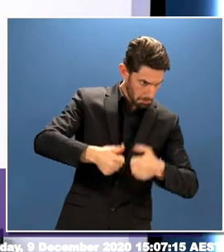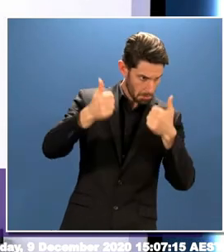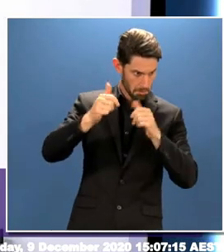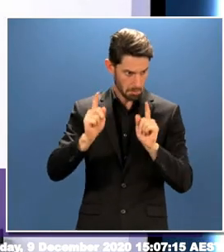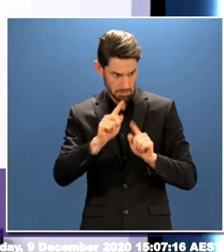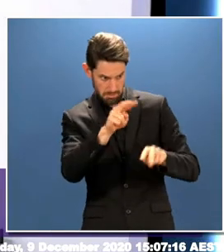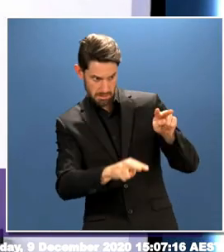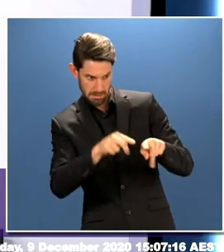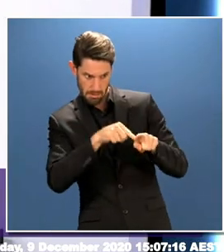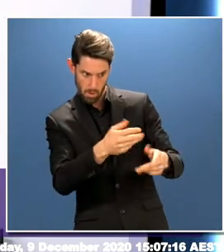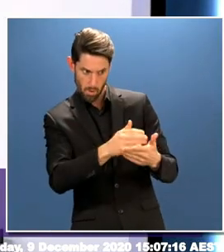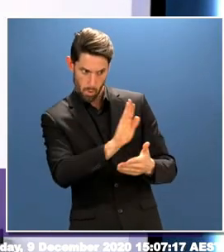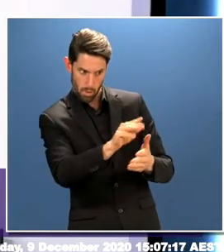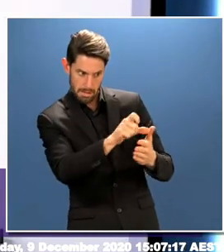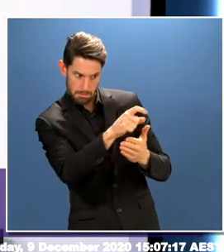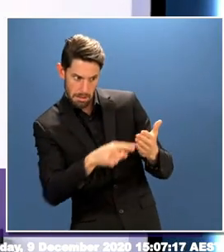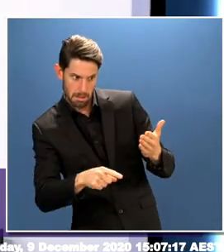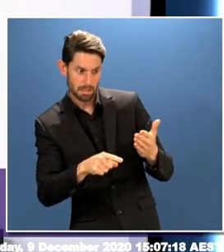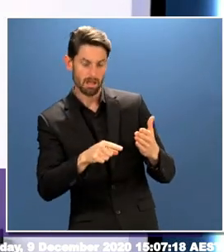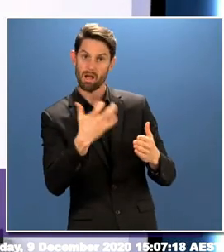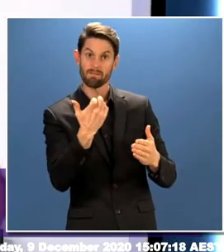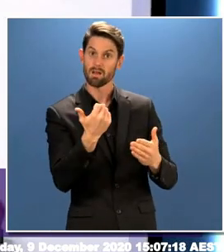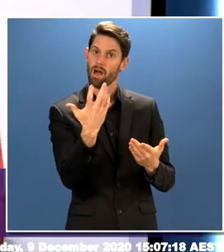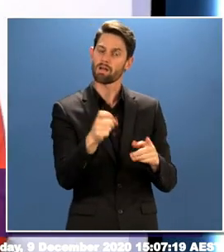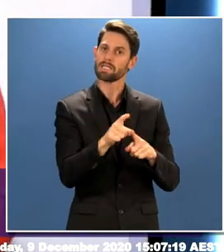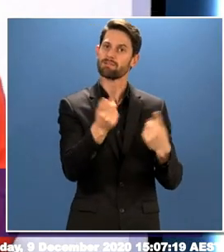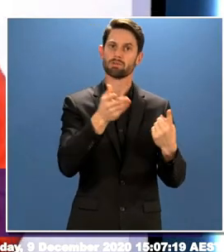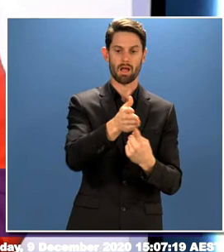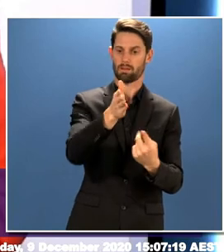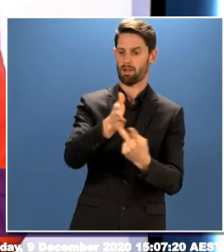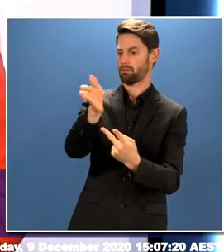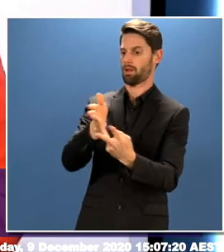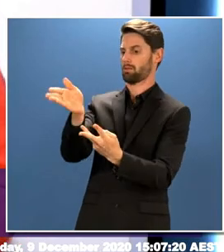There are a number of different avenues and paths that they might have to follow